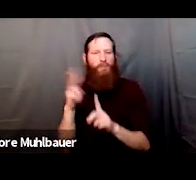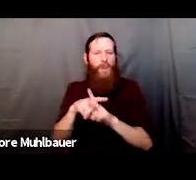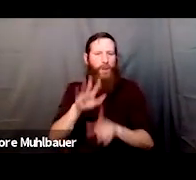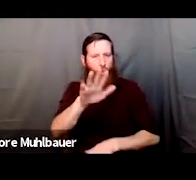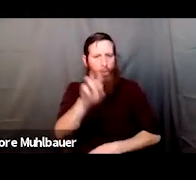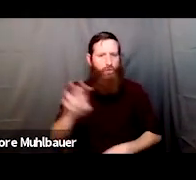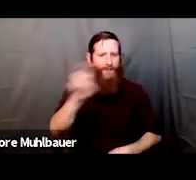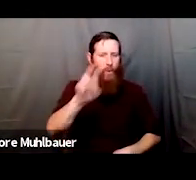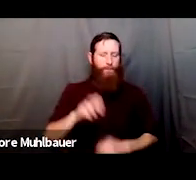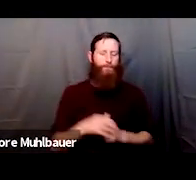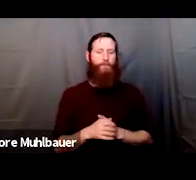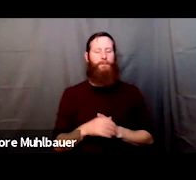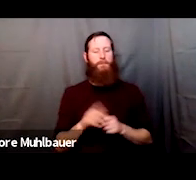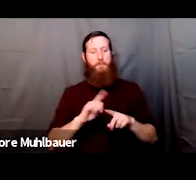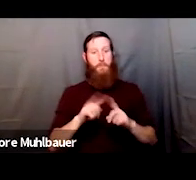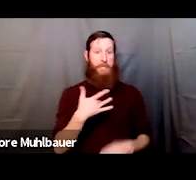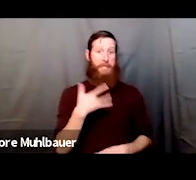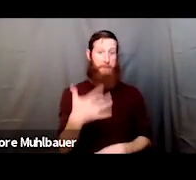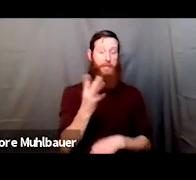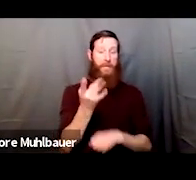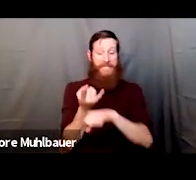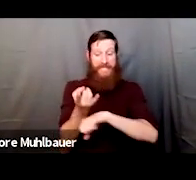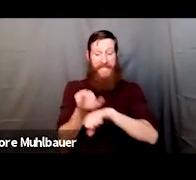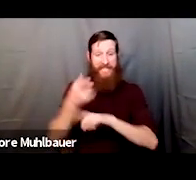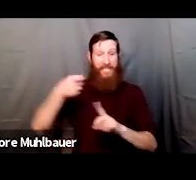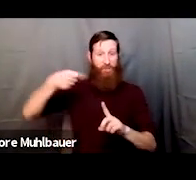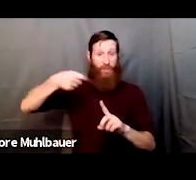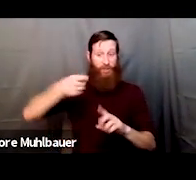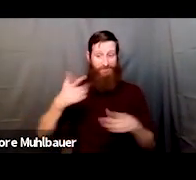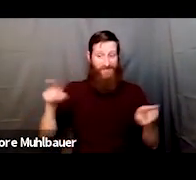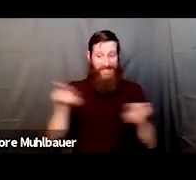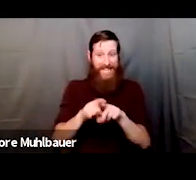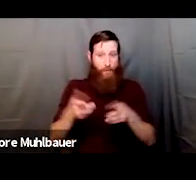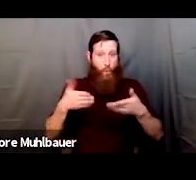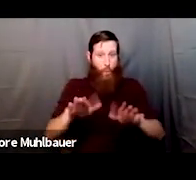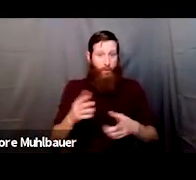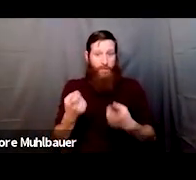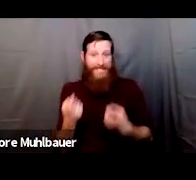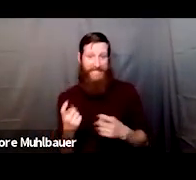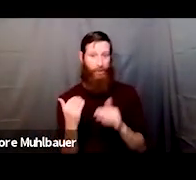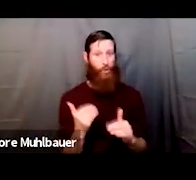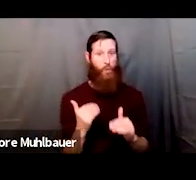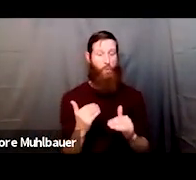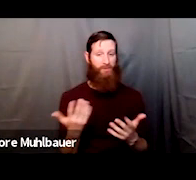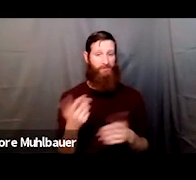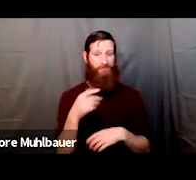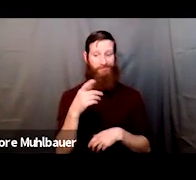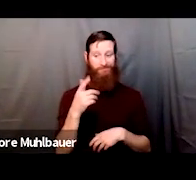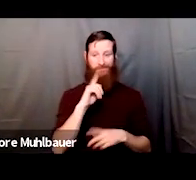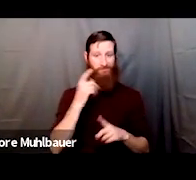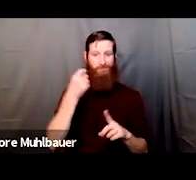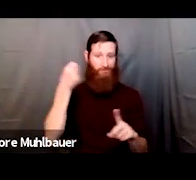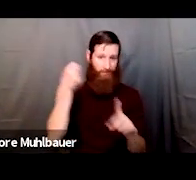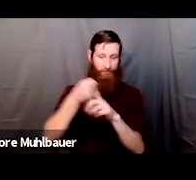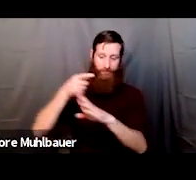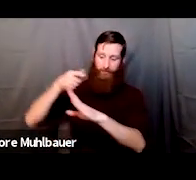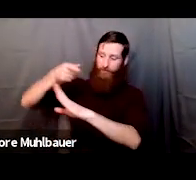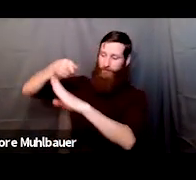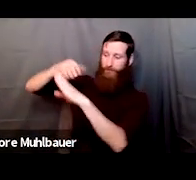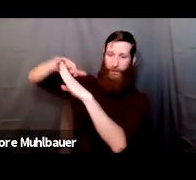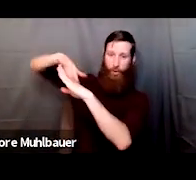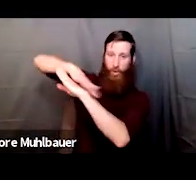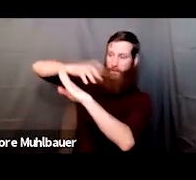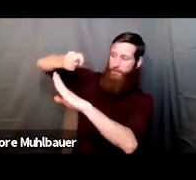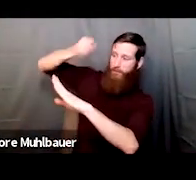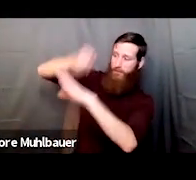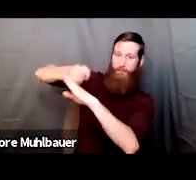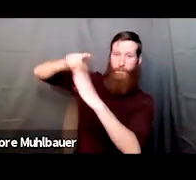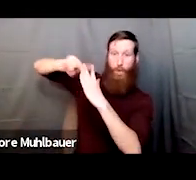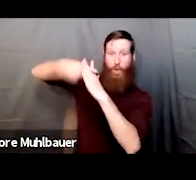But in general, sledders act like a trigger they same way skiers and snowboarders do, they are an impact on the slope. They cause that initiation and release of an avalanche